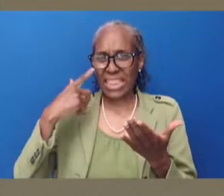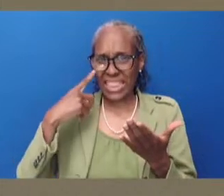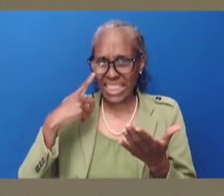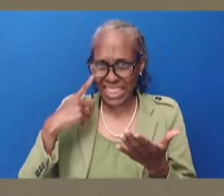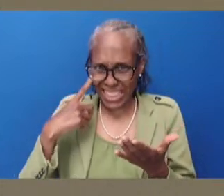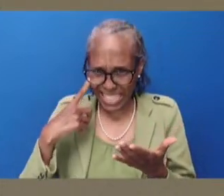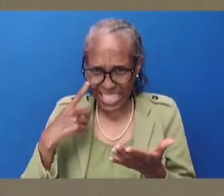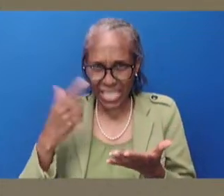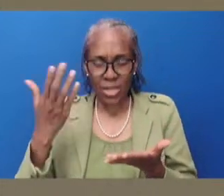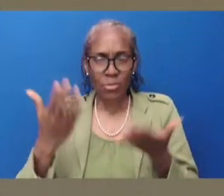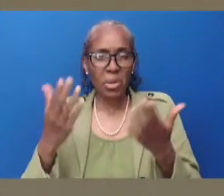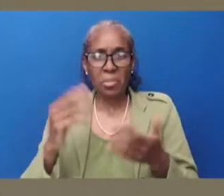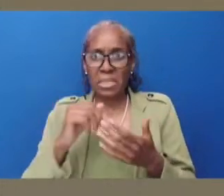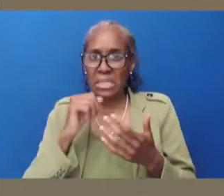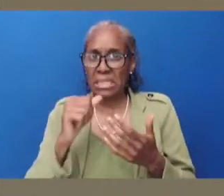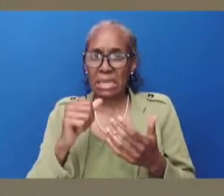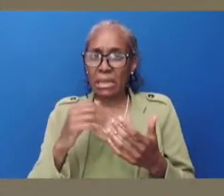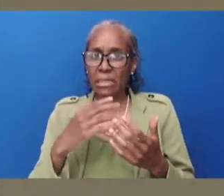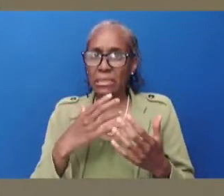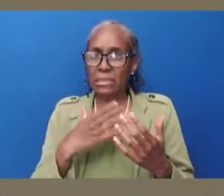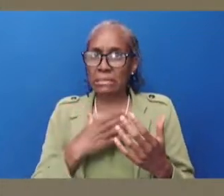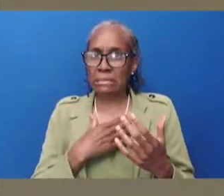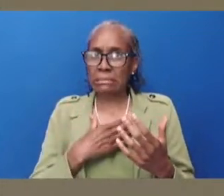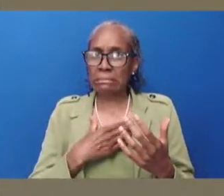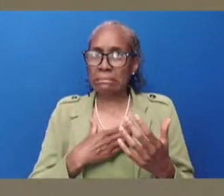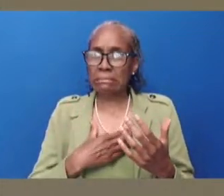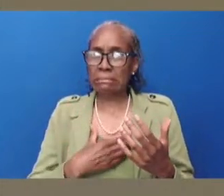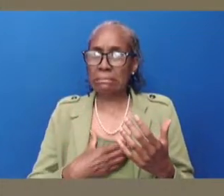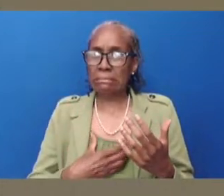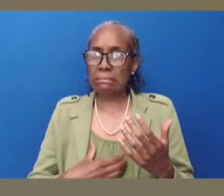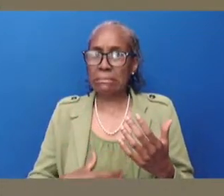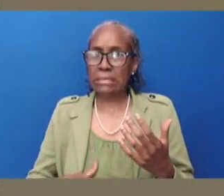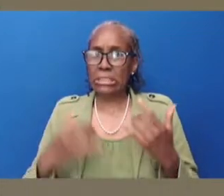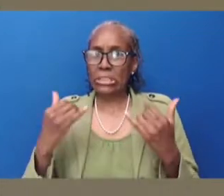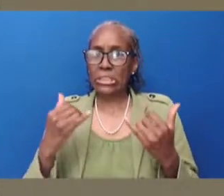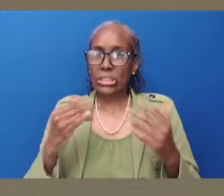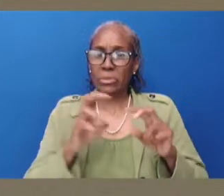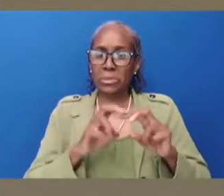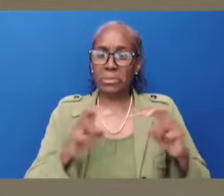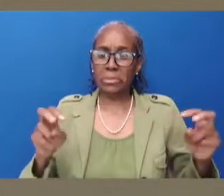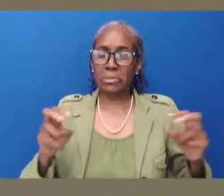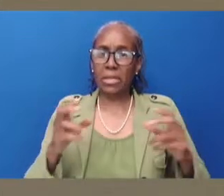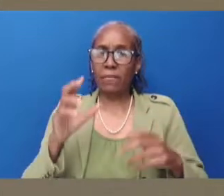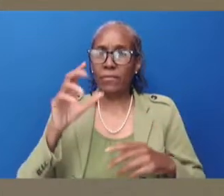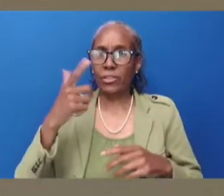SHOULD TALK ABOUT THAT PIECE